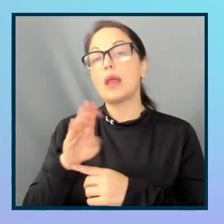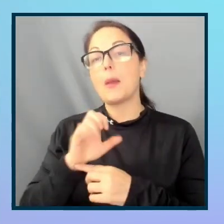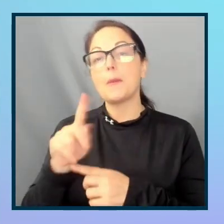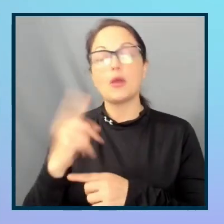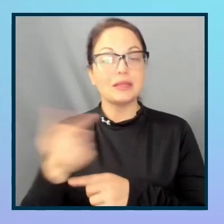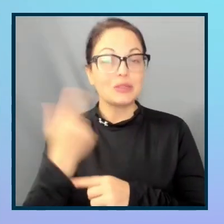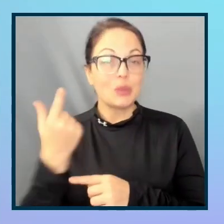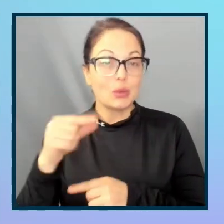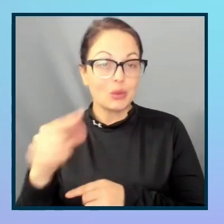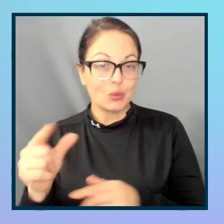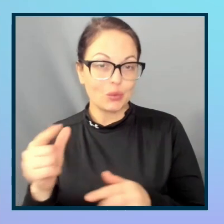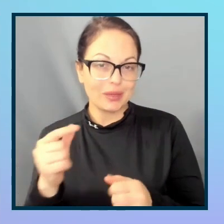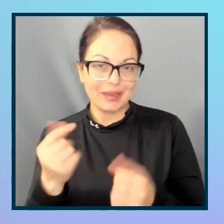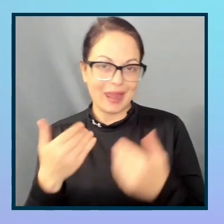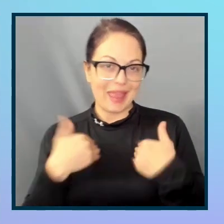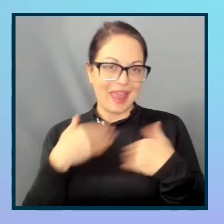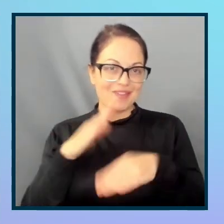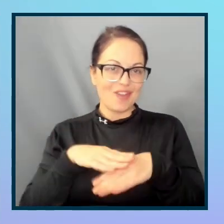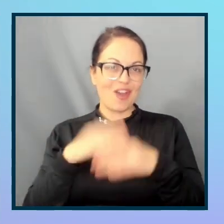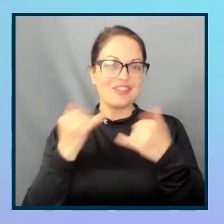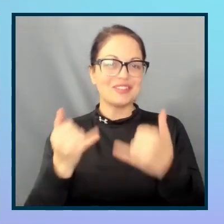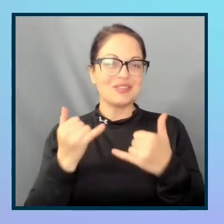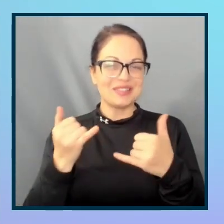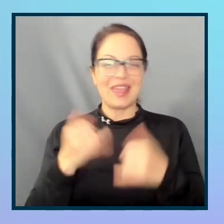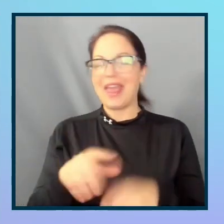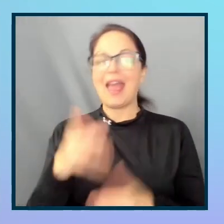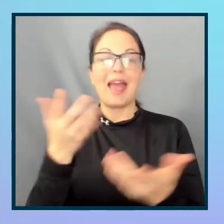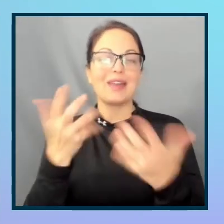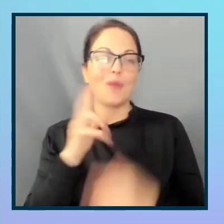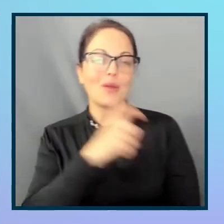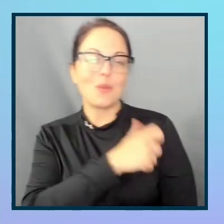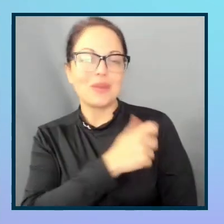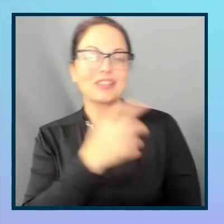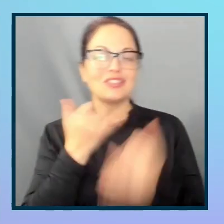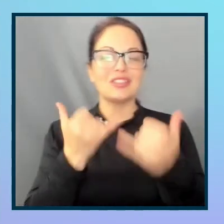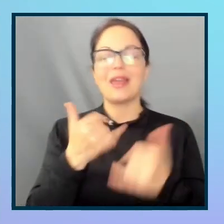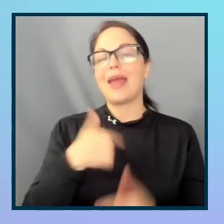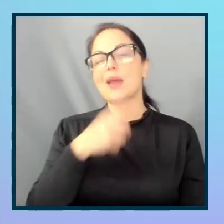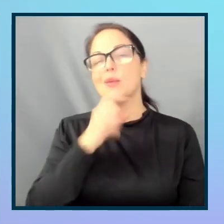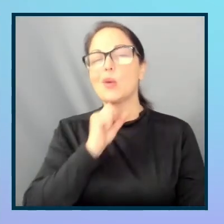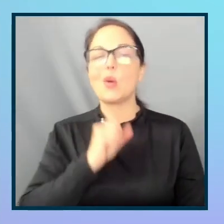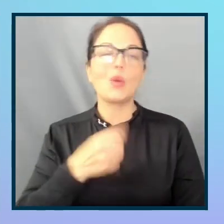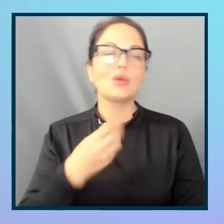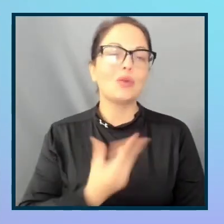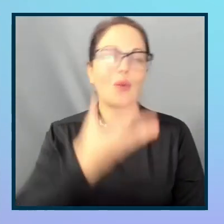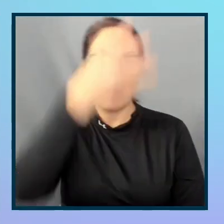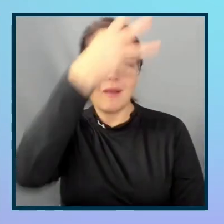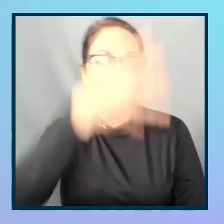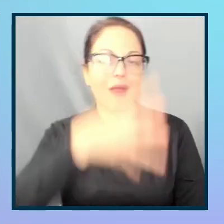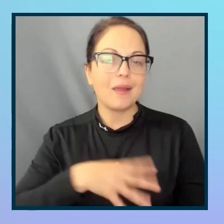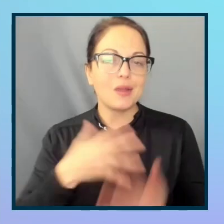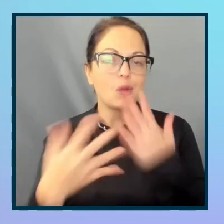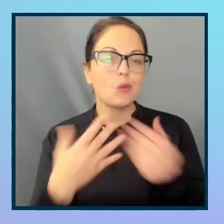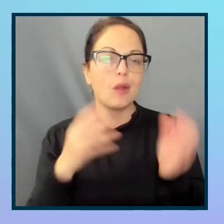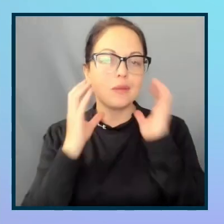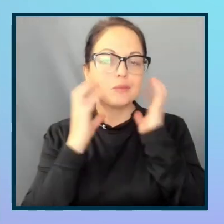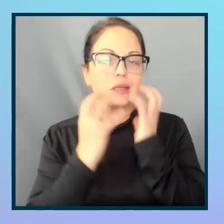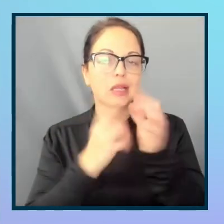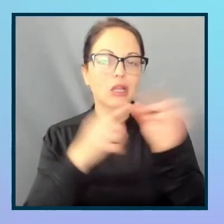I didn't want anybody pinching me. And a older white guy with gray beard, glasses. And pass it back.